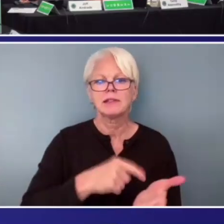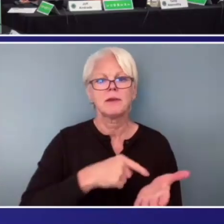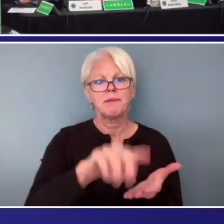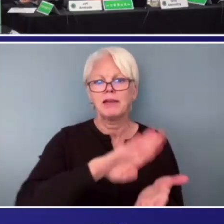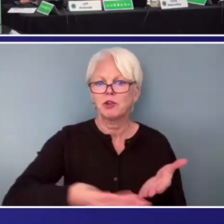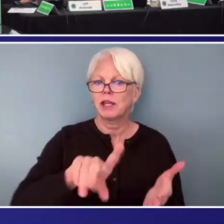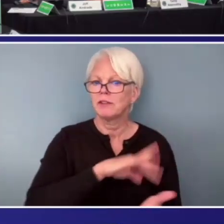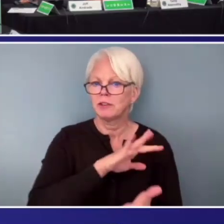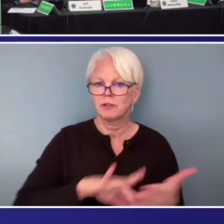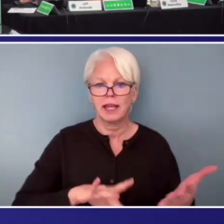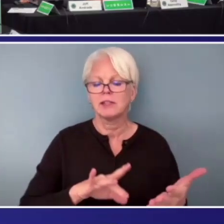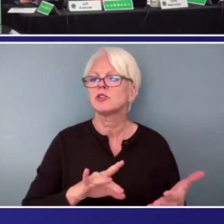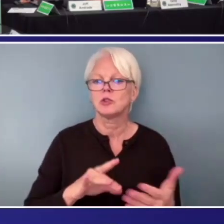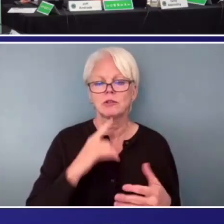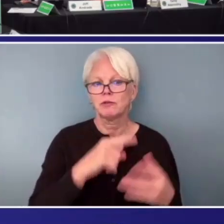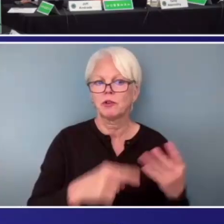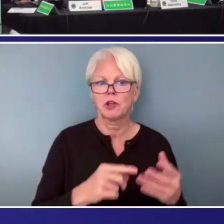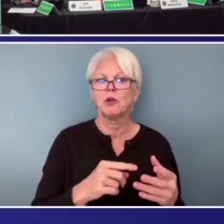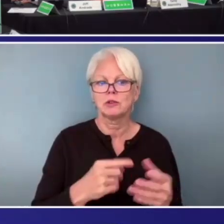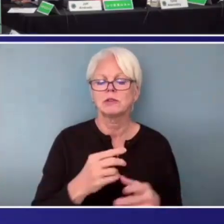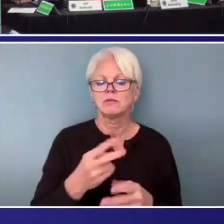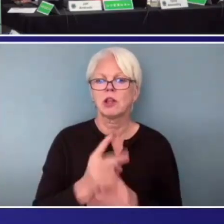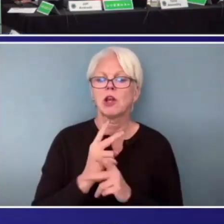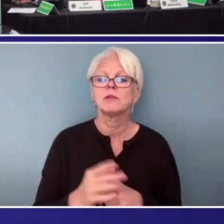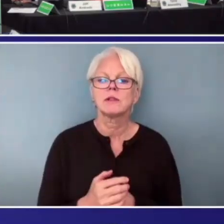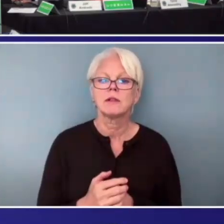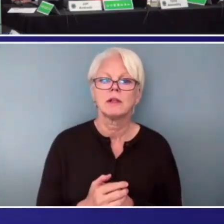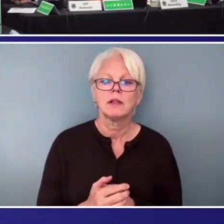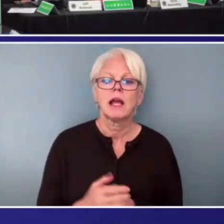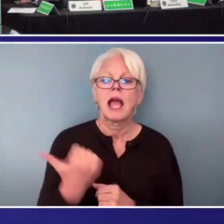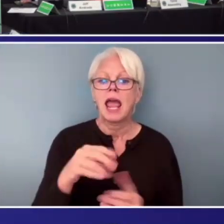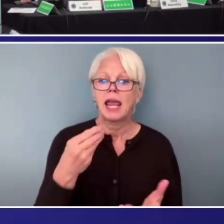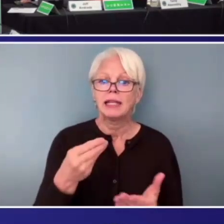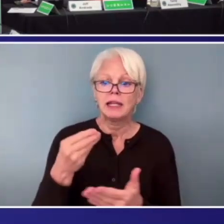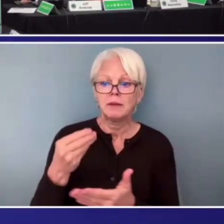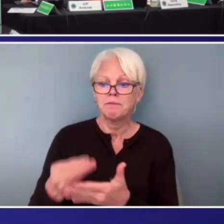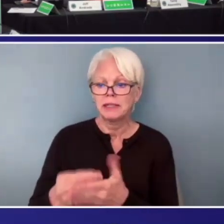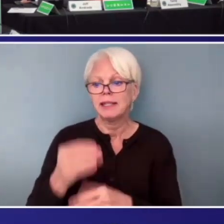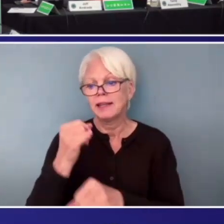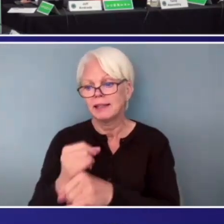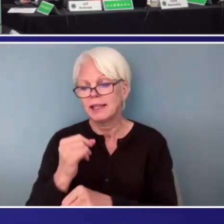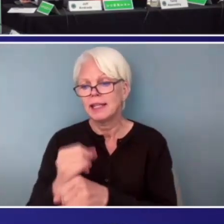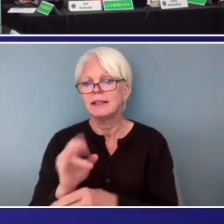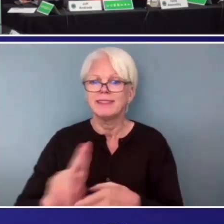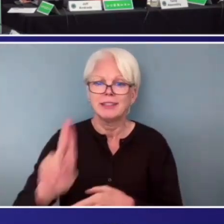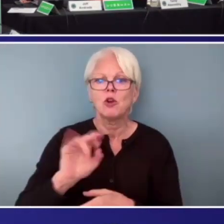on such loans. Any amount of loan funds that have been returned by the institution or the borrower will not count against the lifetime maximum